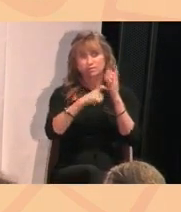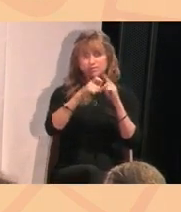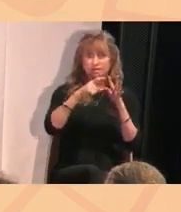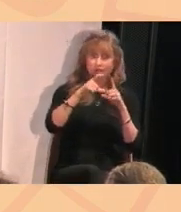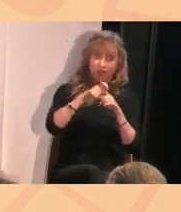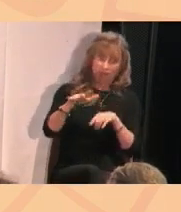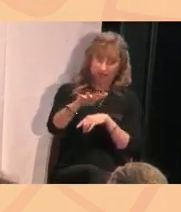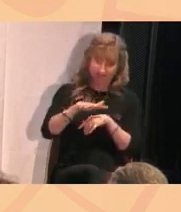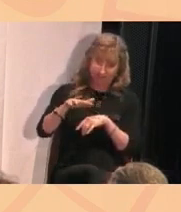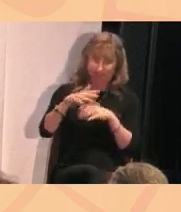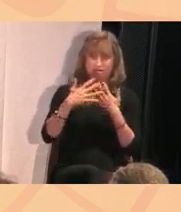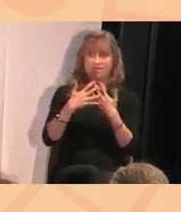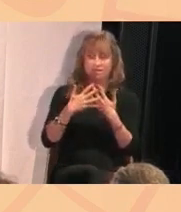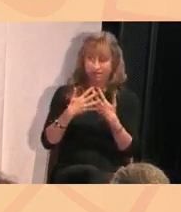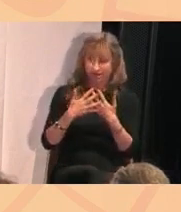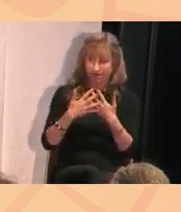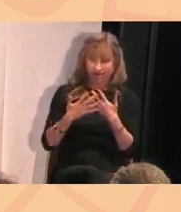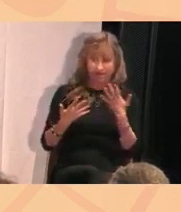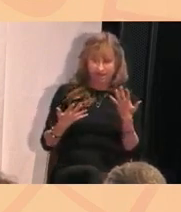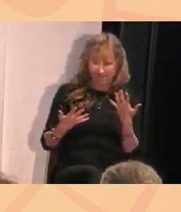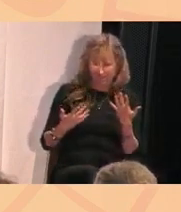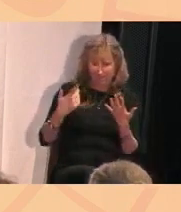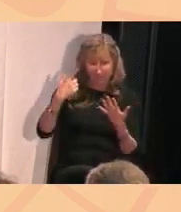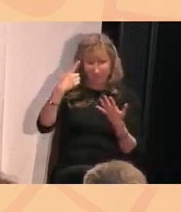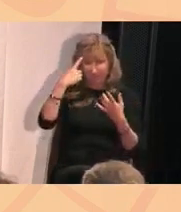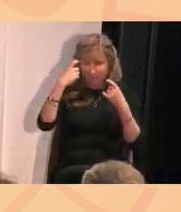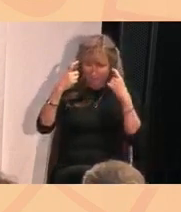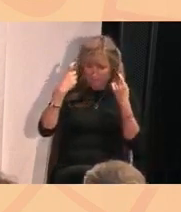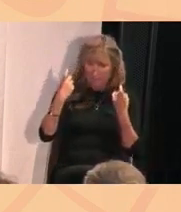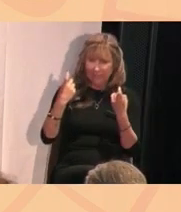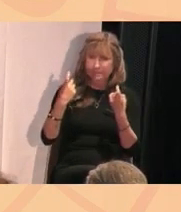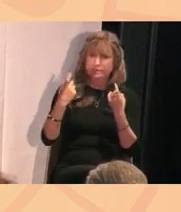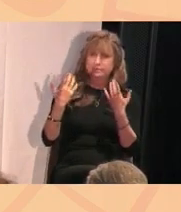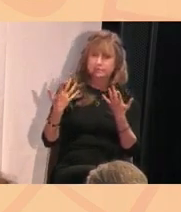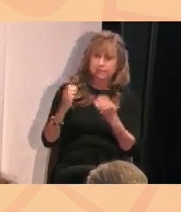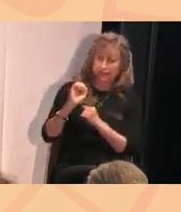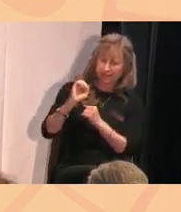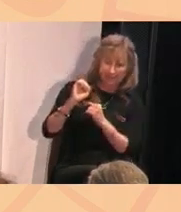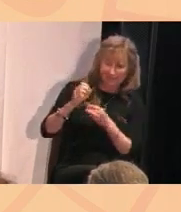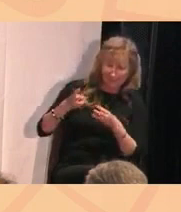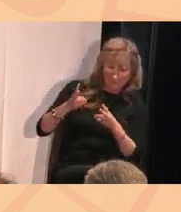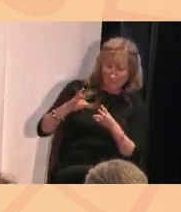It's like we are in a place for the mentally retarded or something